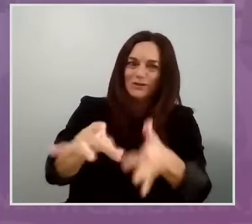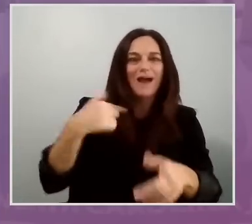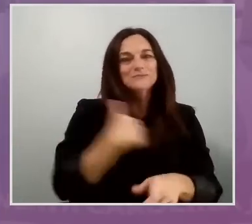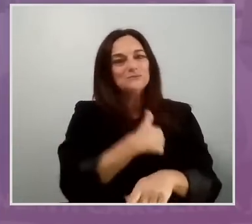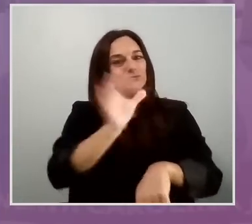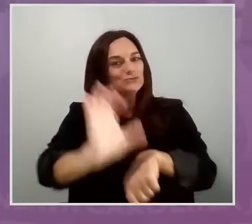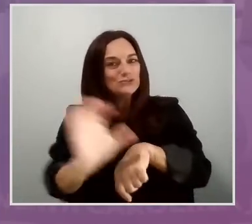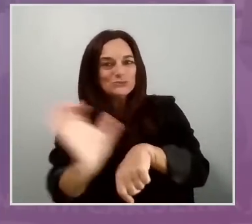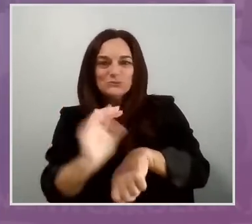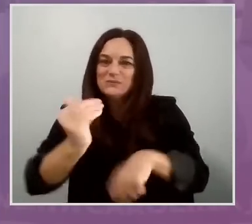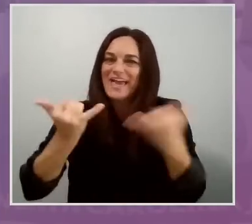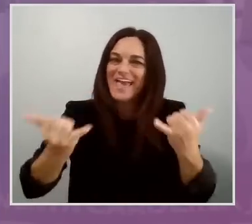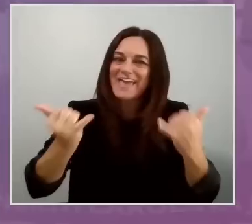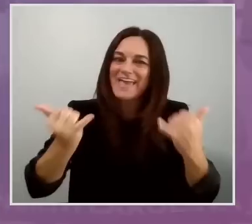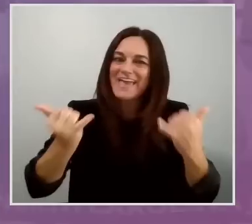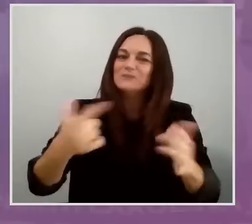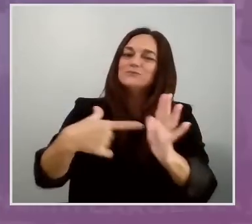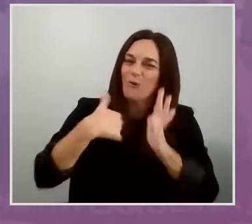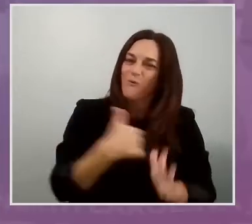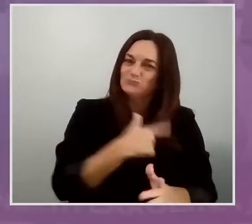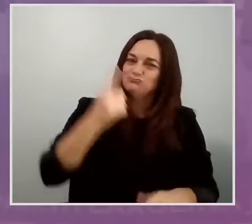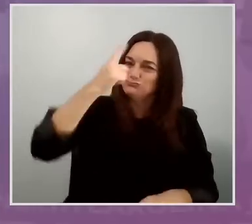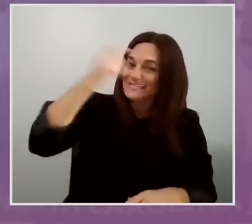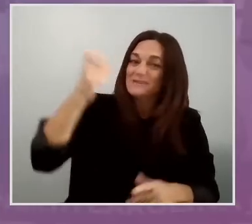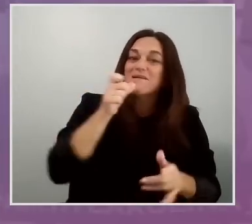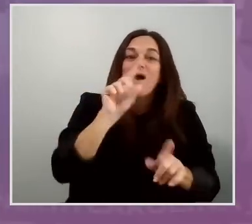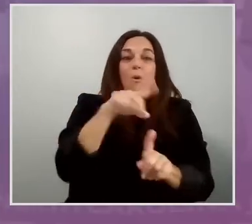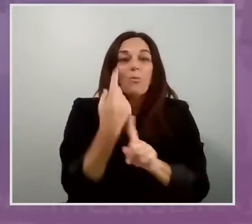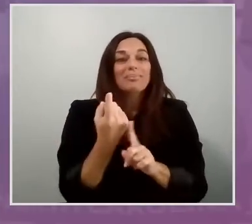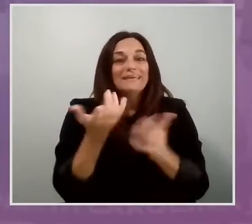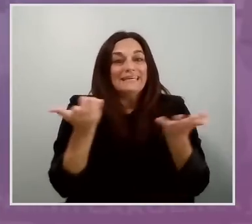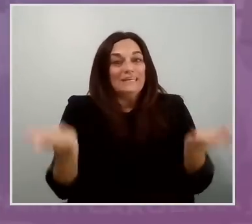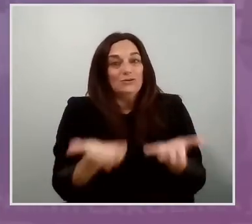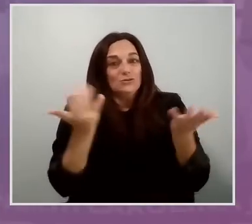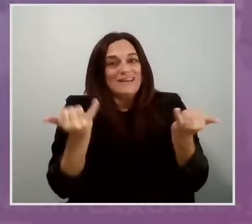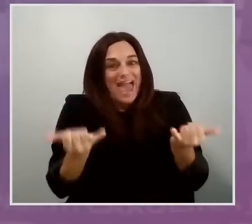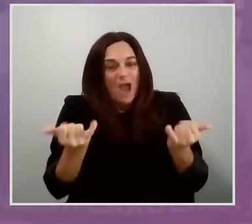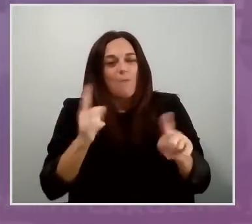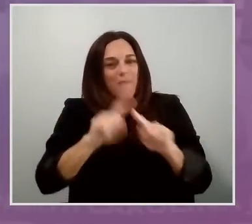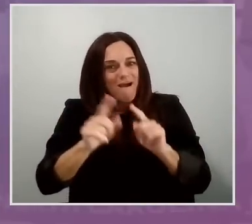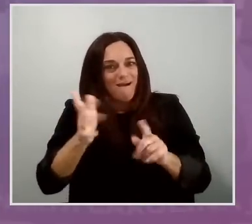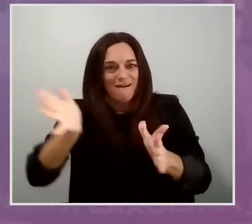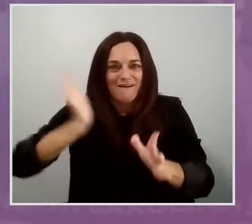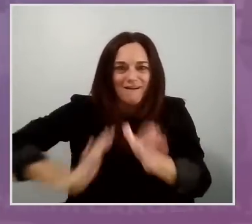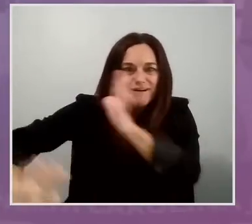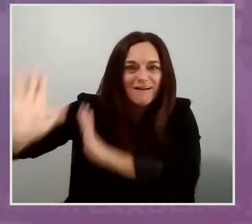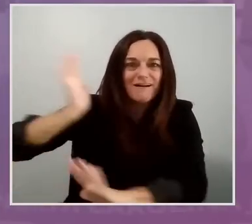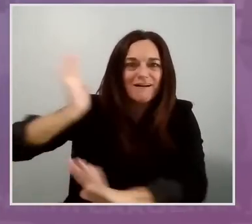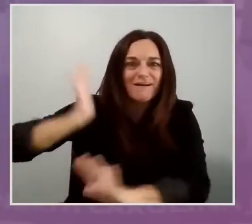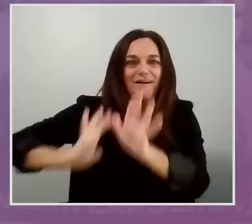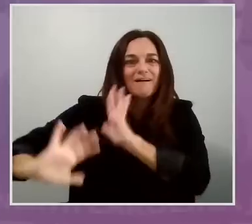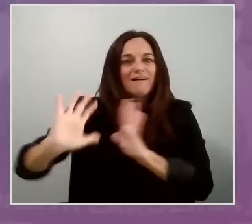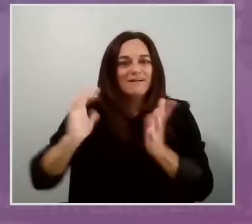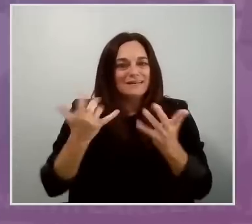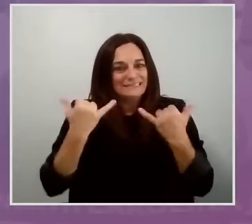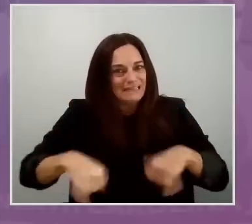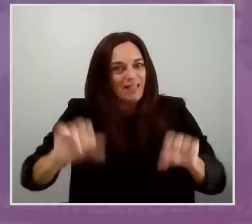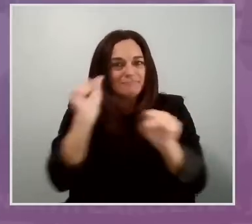PREACH AFTER THAT THOUGH I'M NOT THE MAIN GUEST. YOU TOOK US TO CHURCH AND SHOWED US A DREAM THAT IS NOT